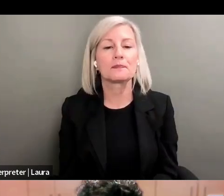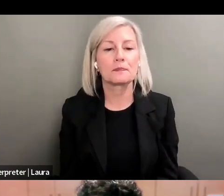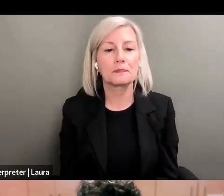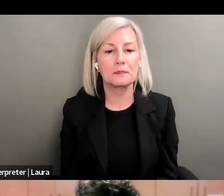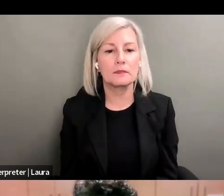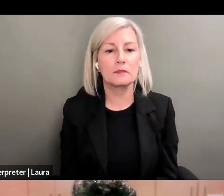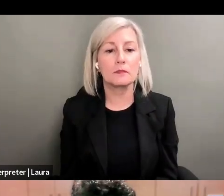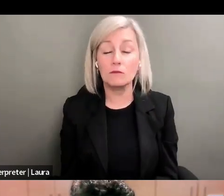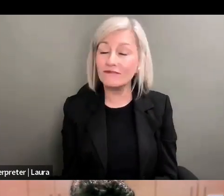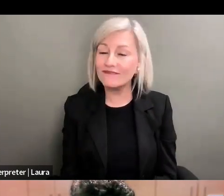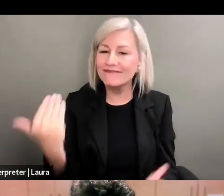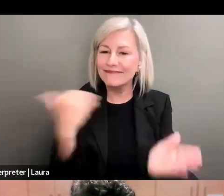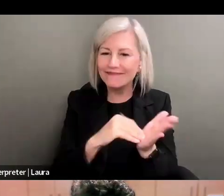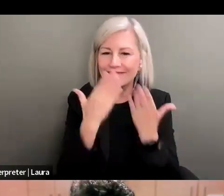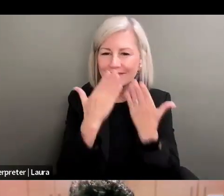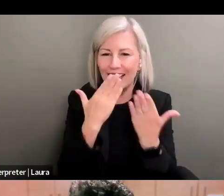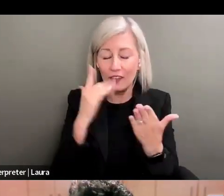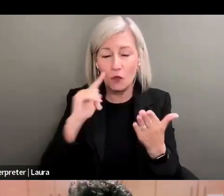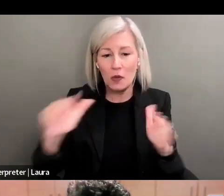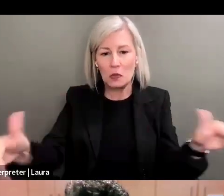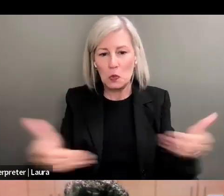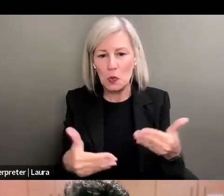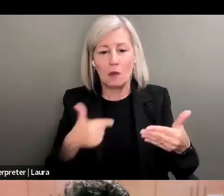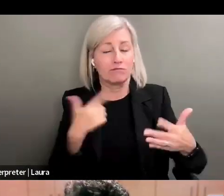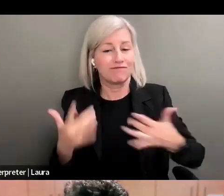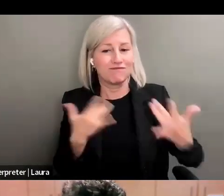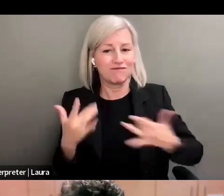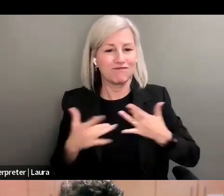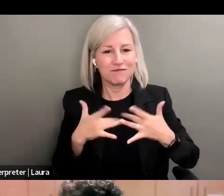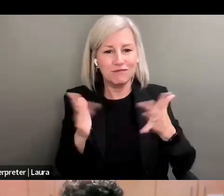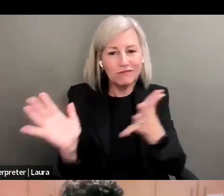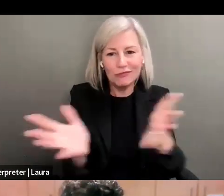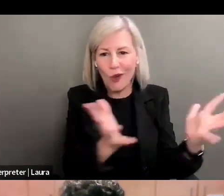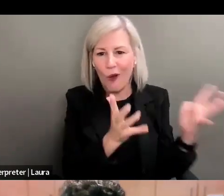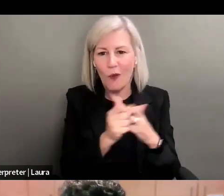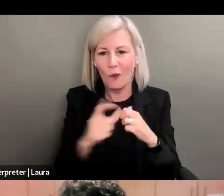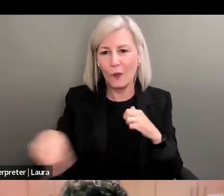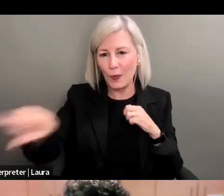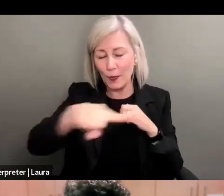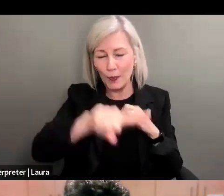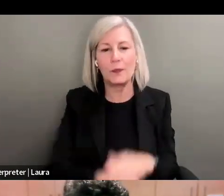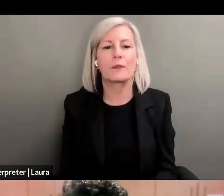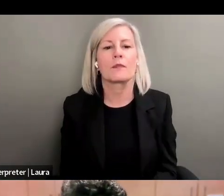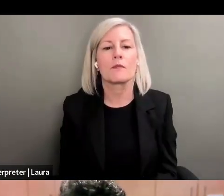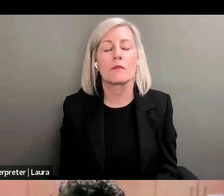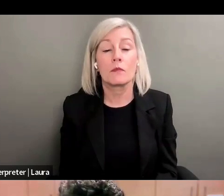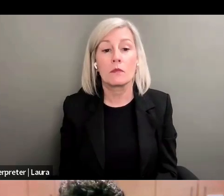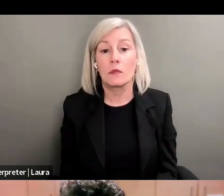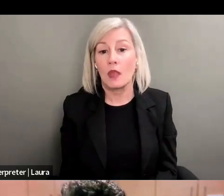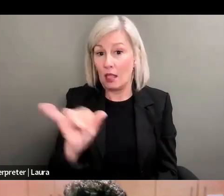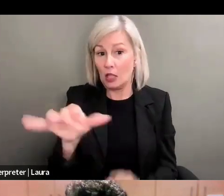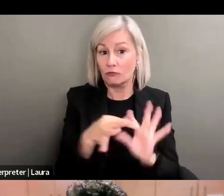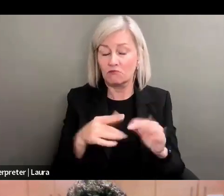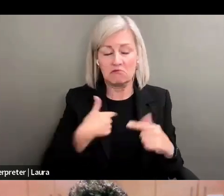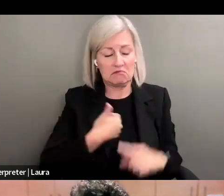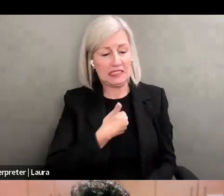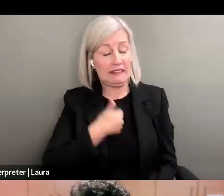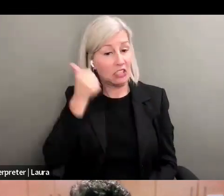So, thank you for that introduction, Lynn. I'm excited to talk with all of you. Like Lynn said, I'm an audiologist by training, and I've learned